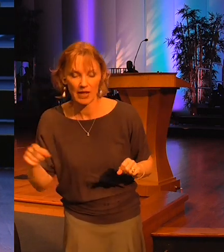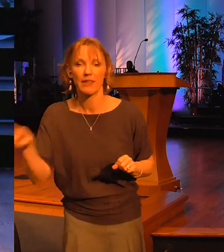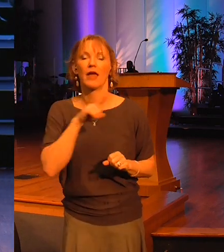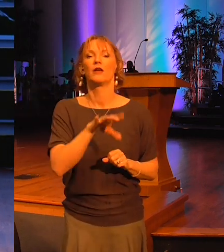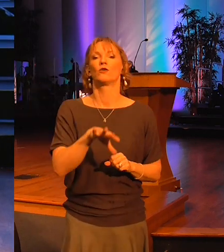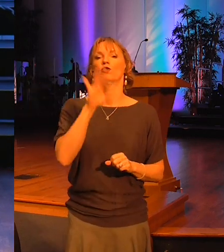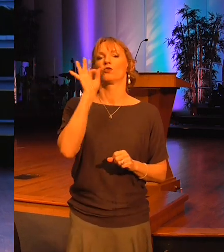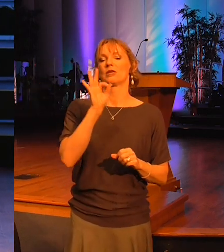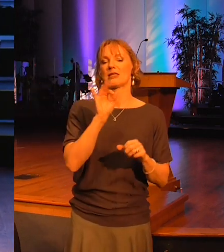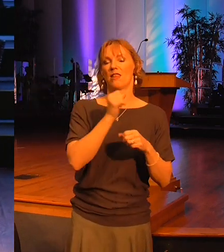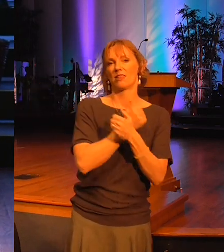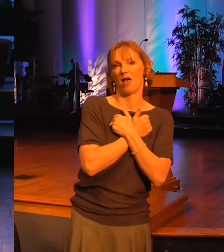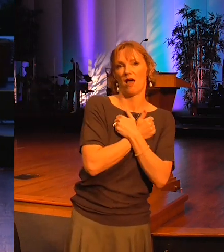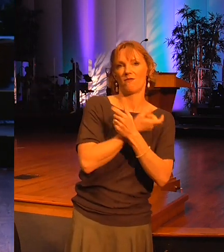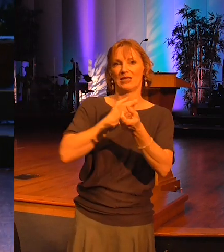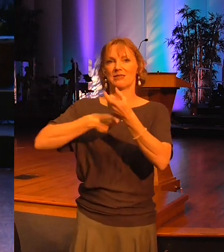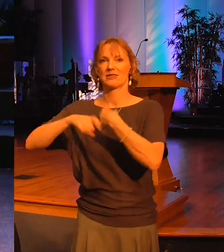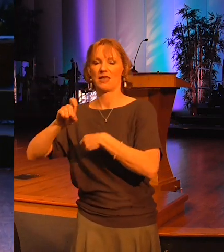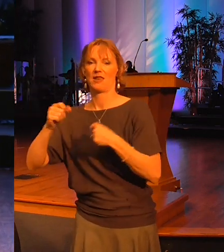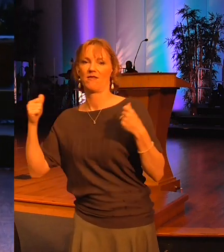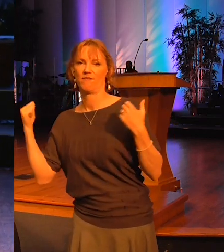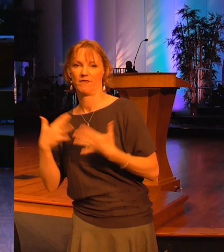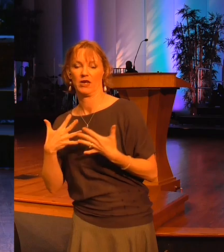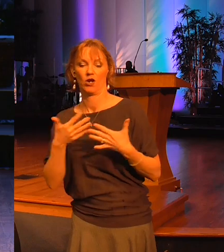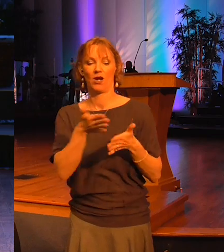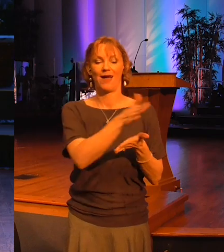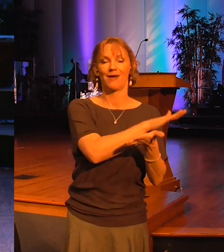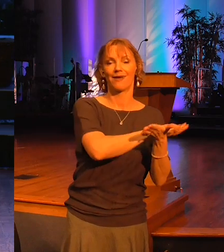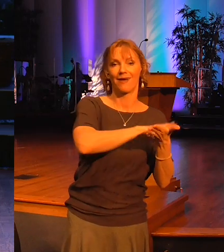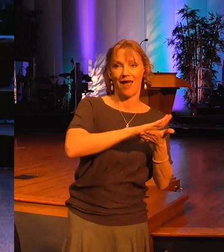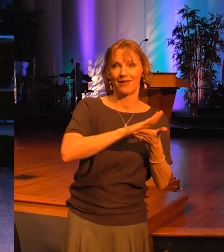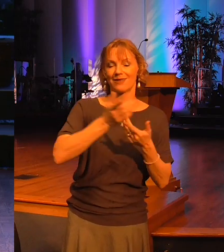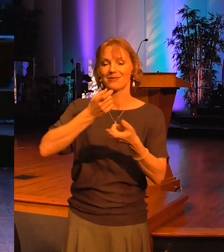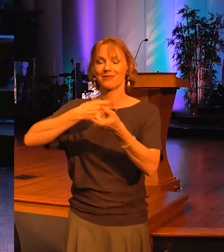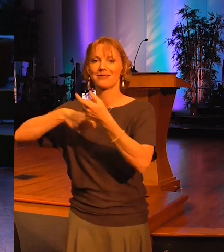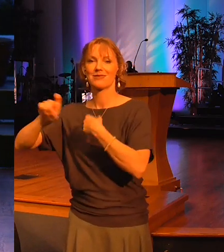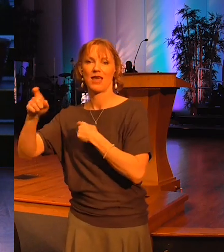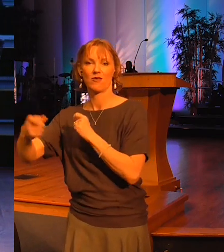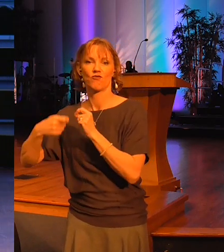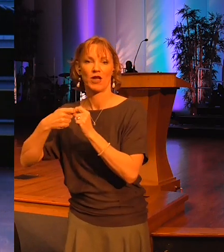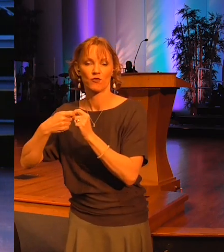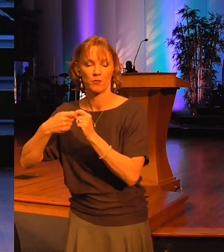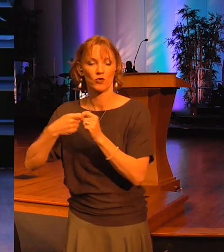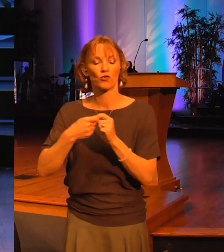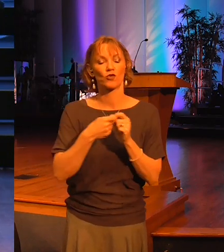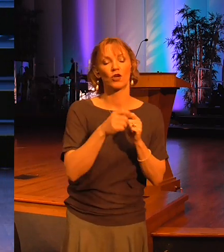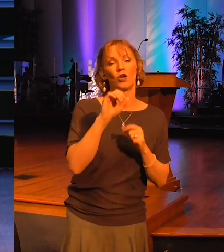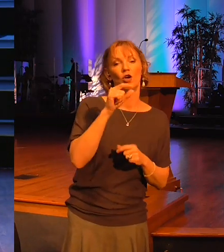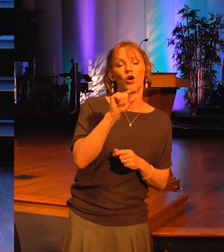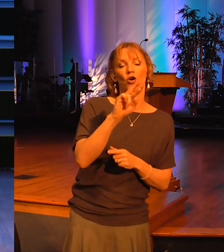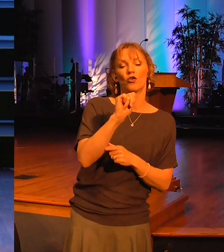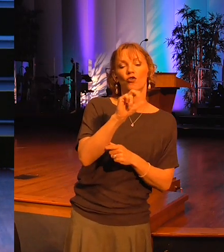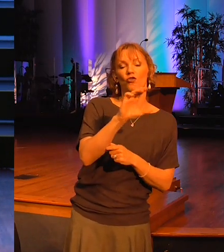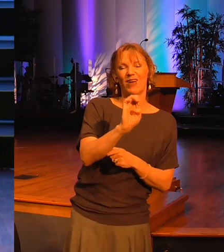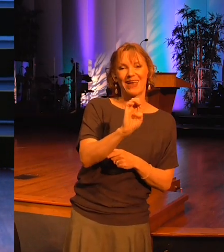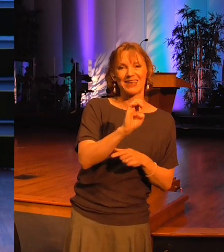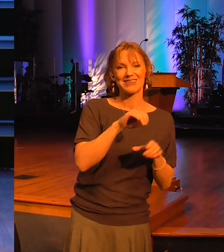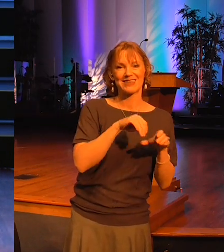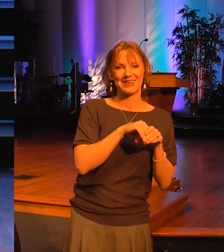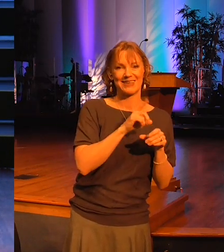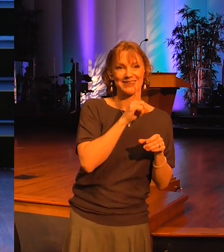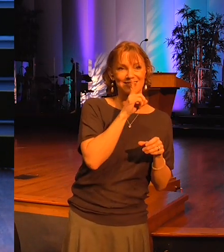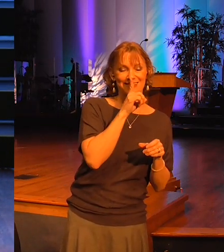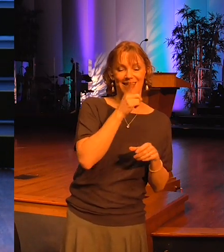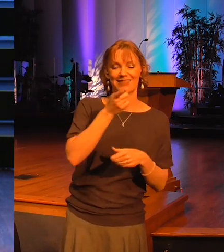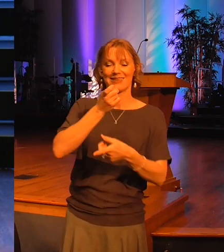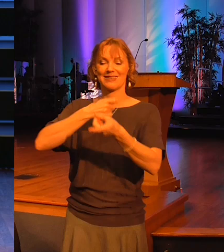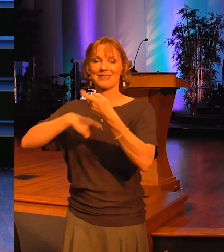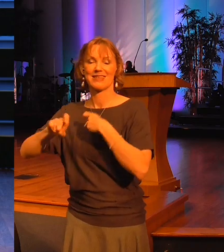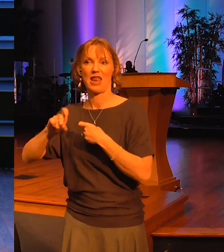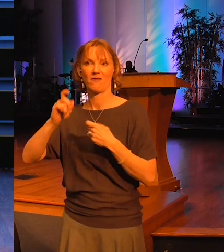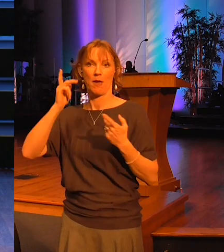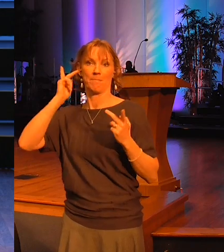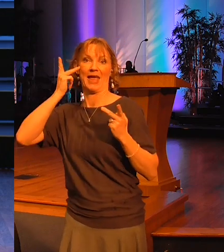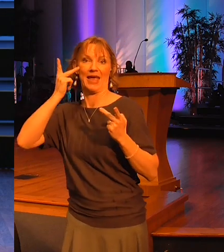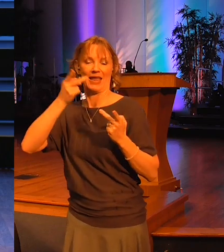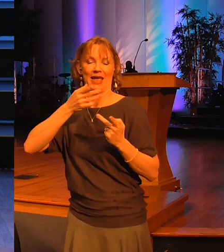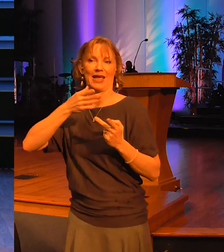fear kindness over retribution grace and silence instead of panic and shouting and so I appreciate